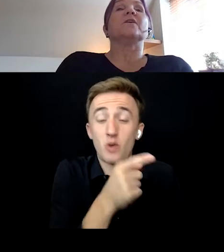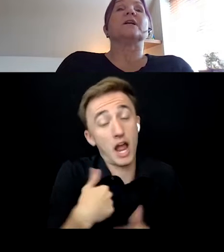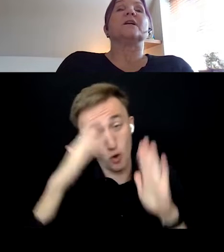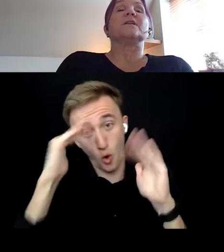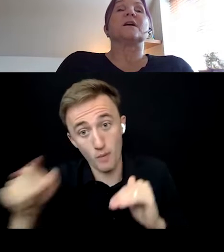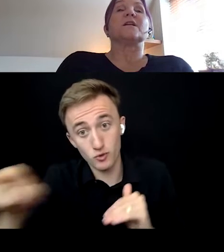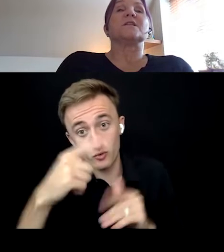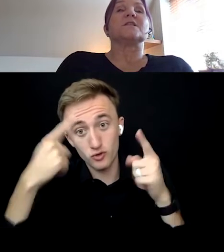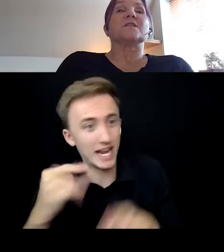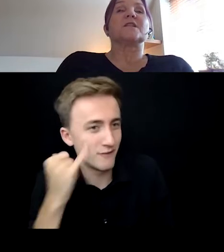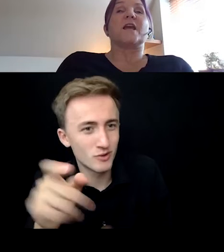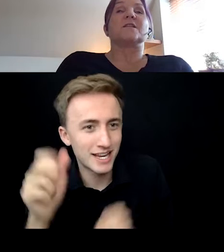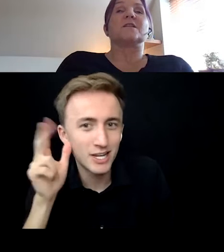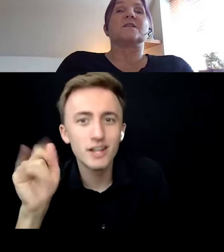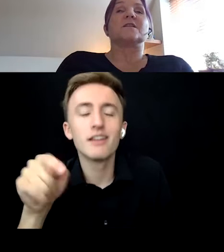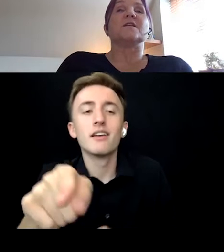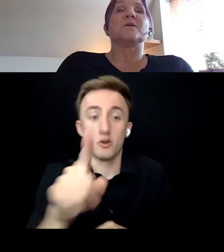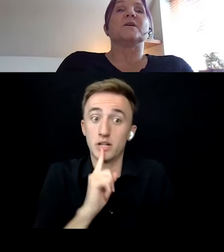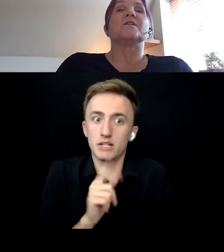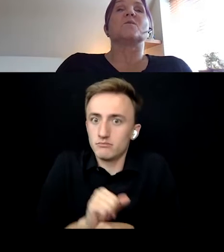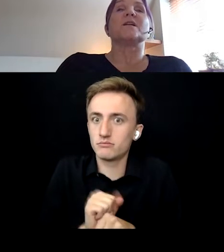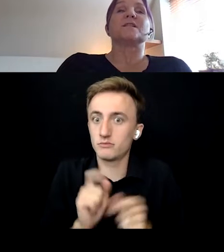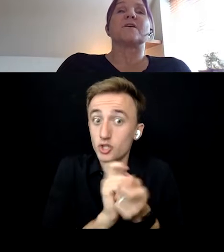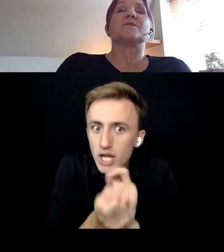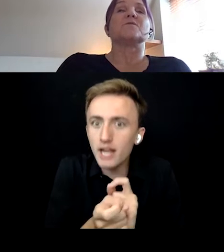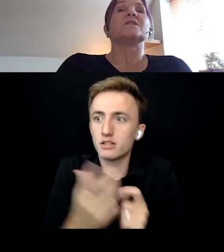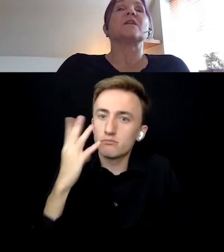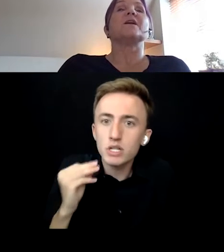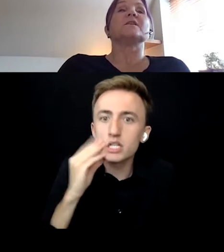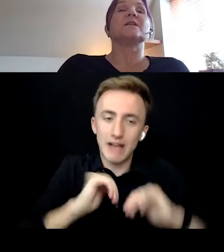hearing add to that it does change the experience, the way that it sounds and what it is like to